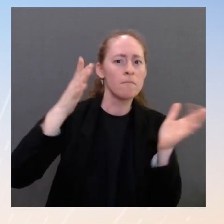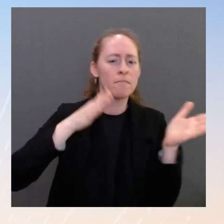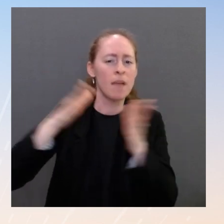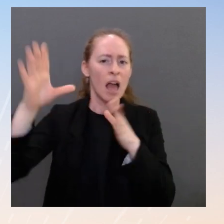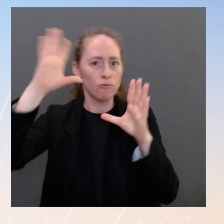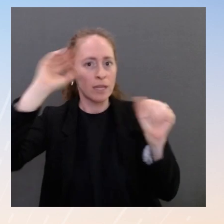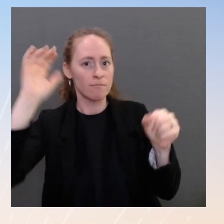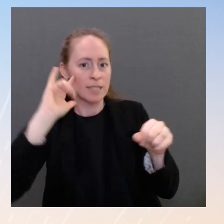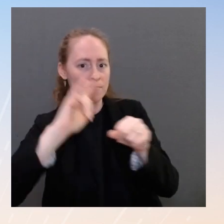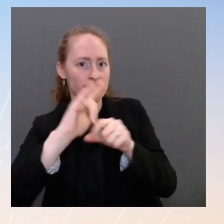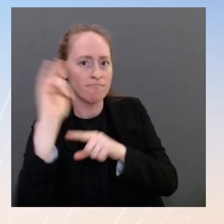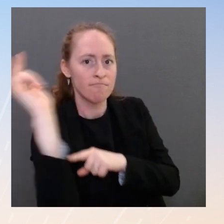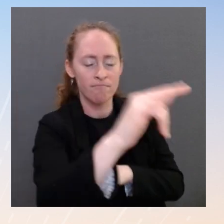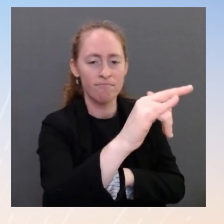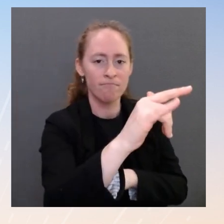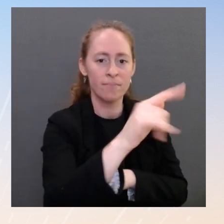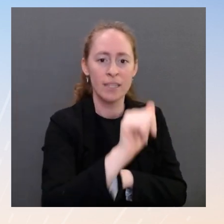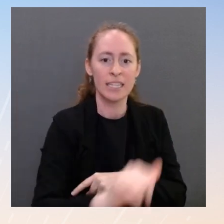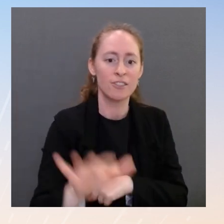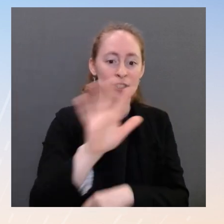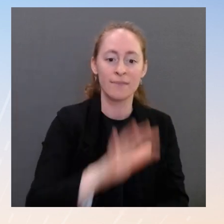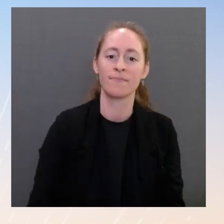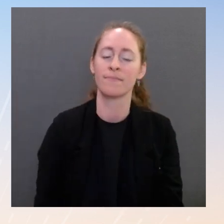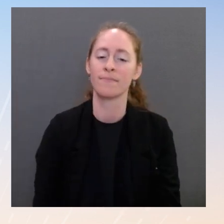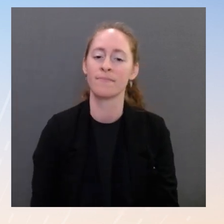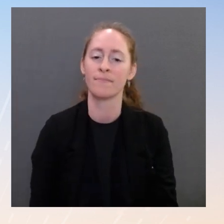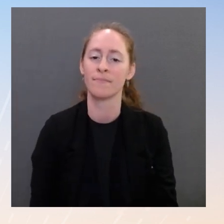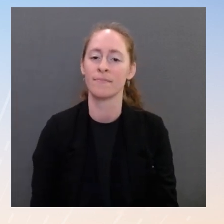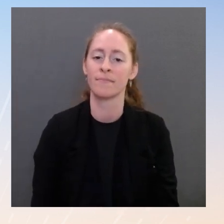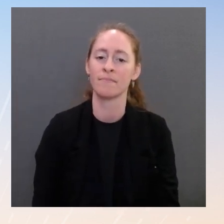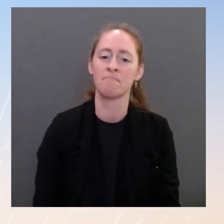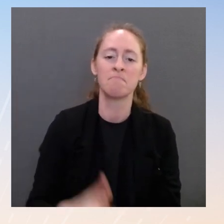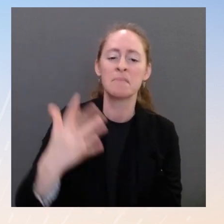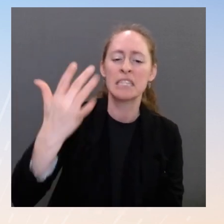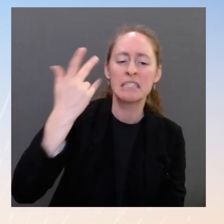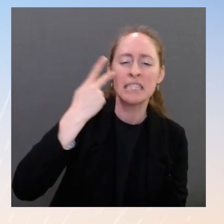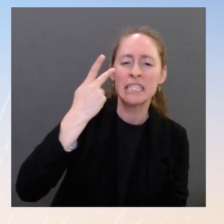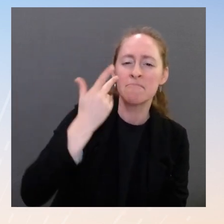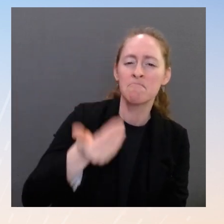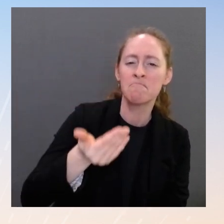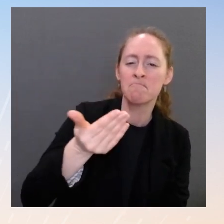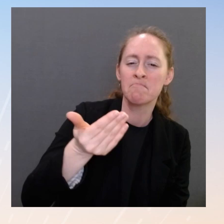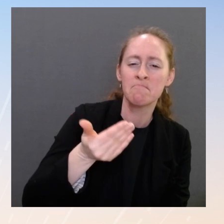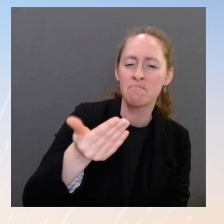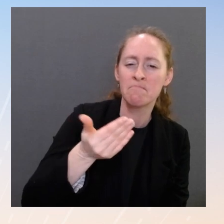soon, in the coming days. But in advance of that, I'm just not going to have much more to preview for all of you.